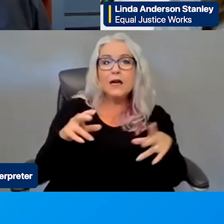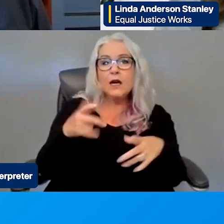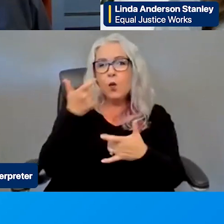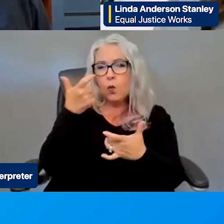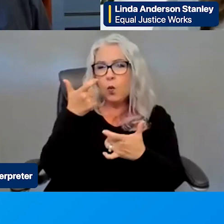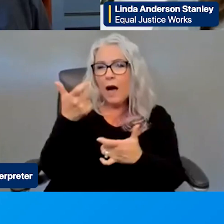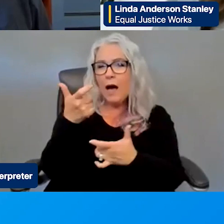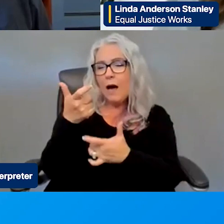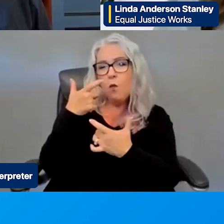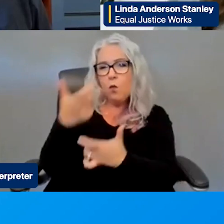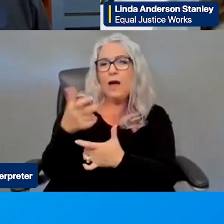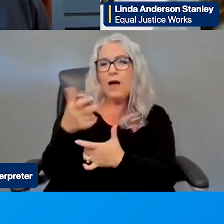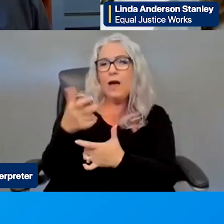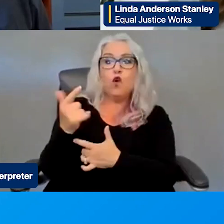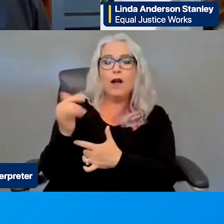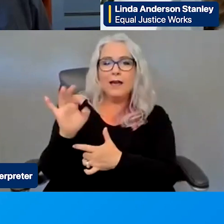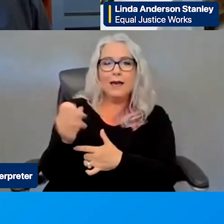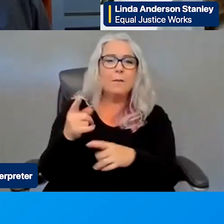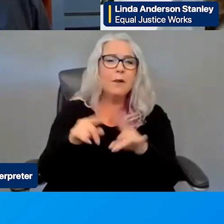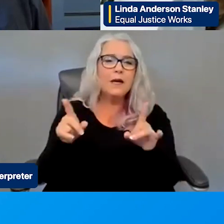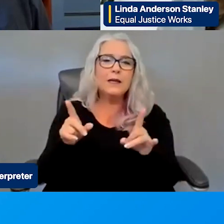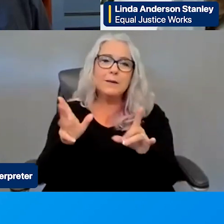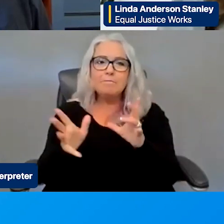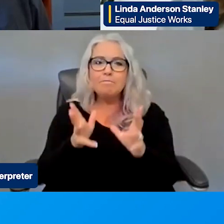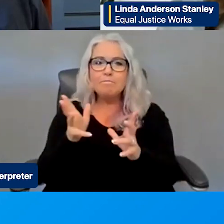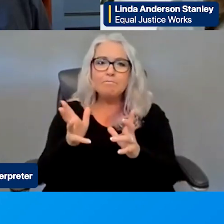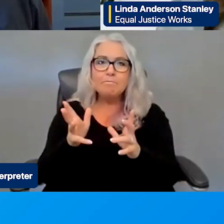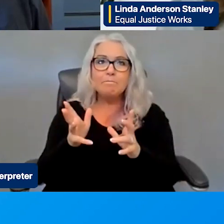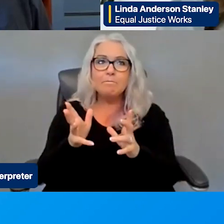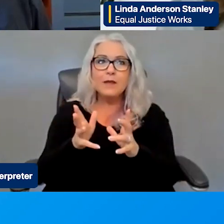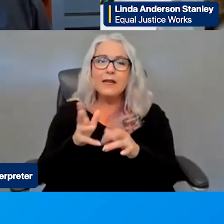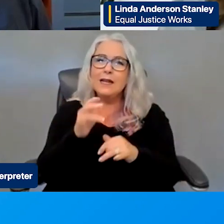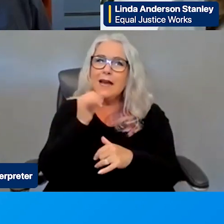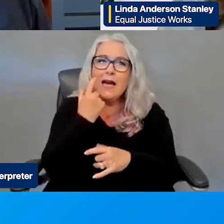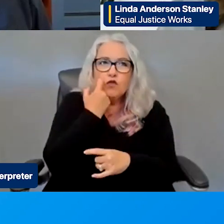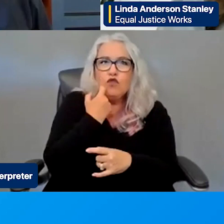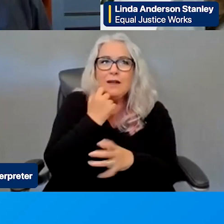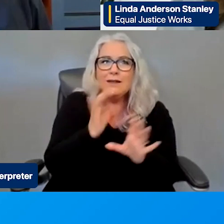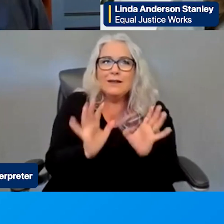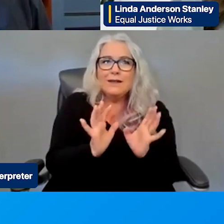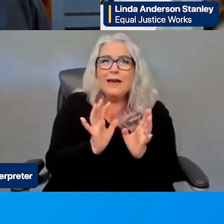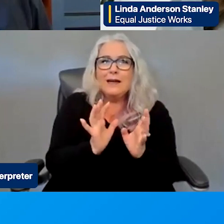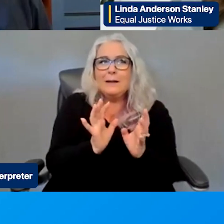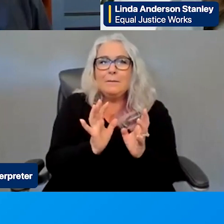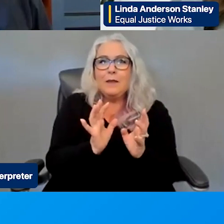talk about this in terms of not just the tactic, but also tell